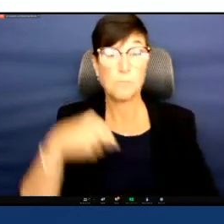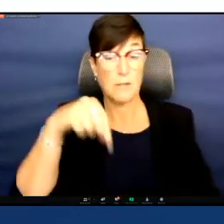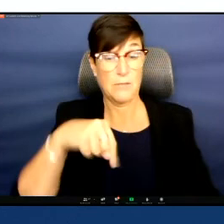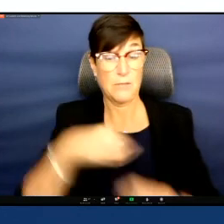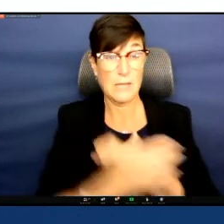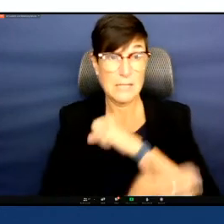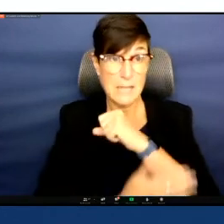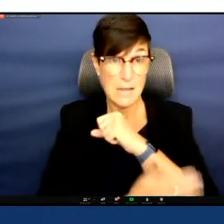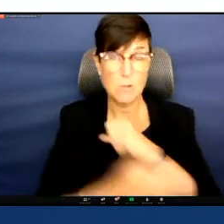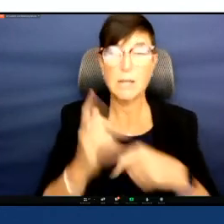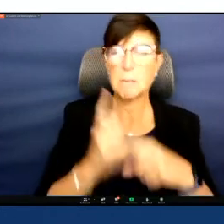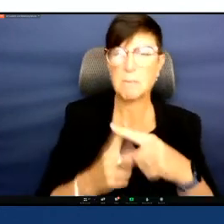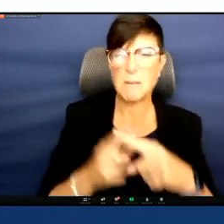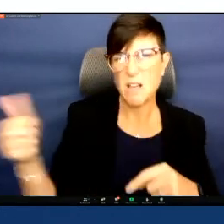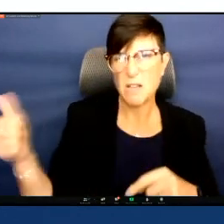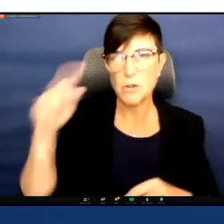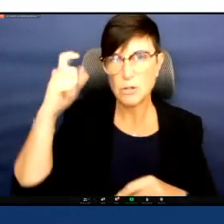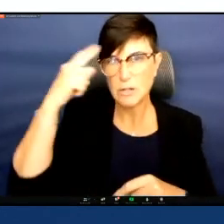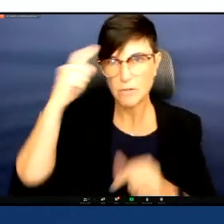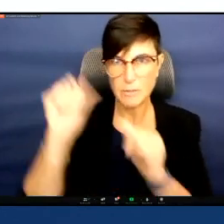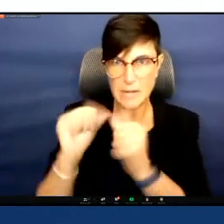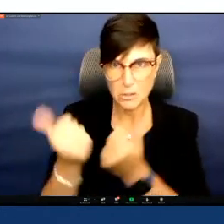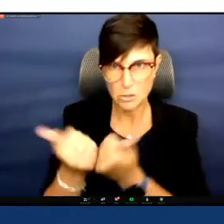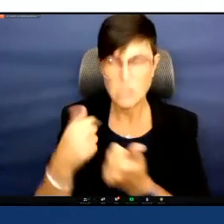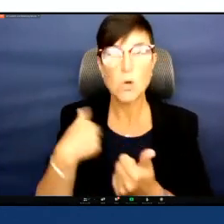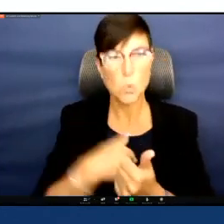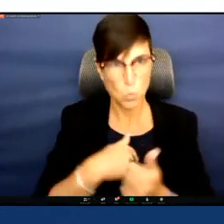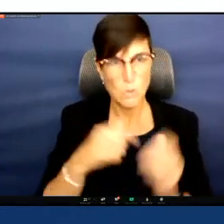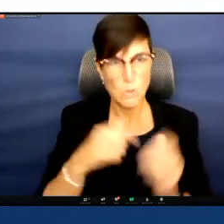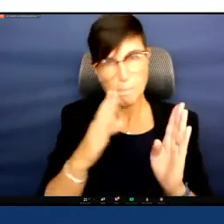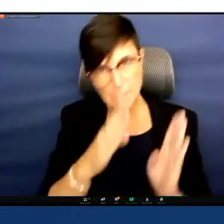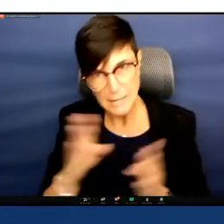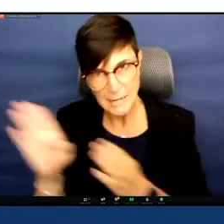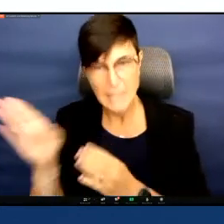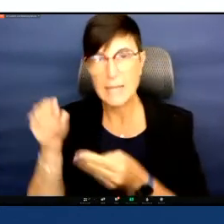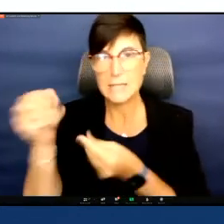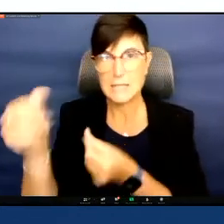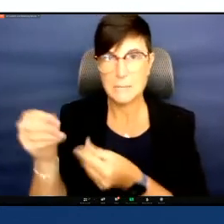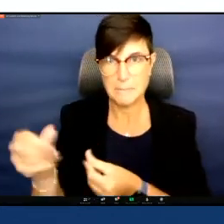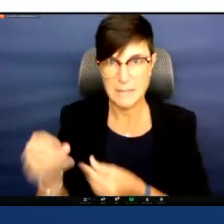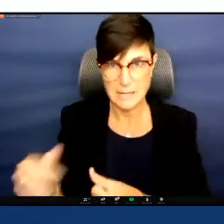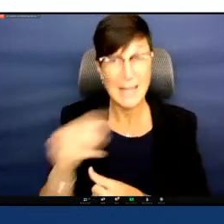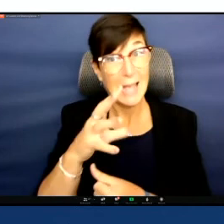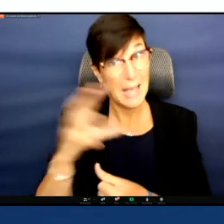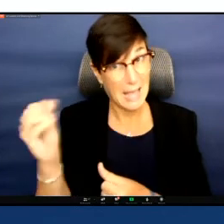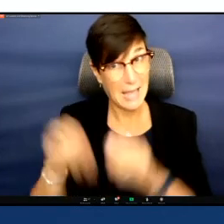the legal authority to actually spend money and limits the amount that can be spent for specific purposes.